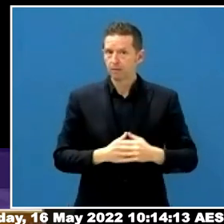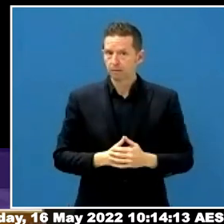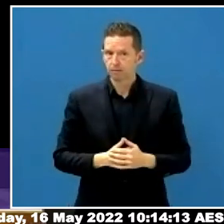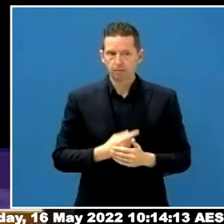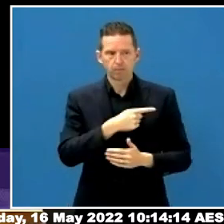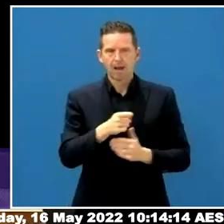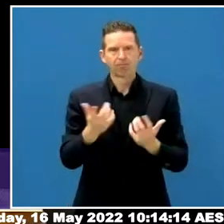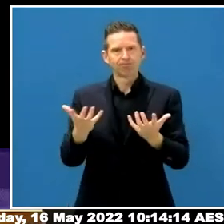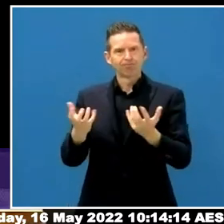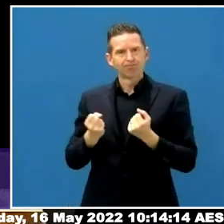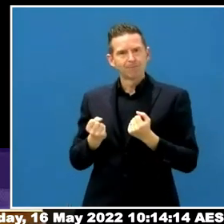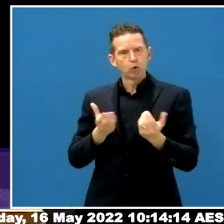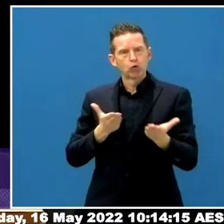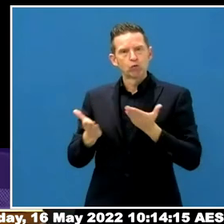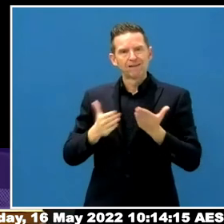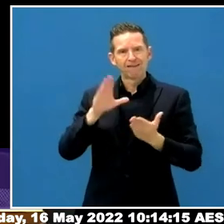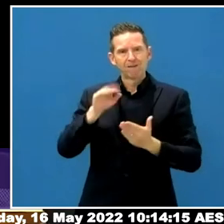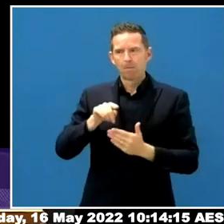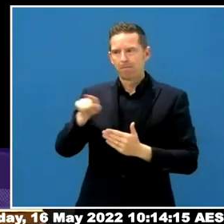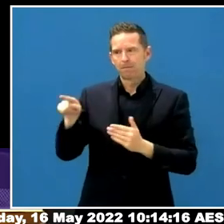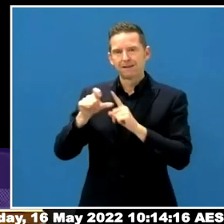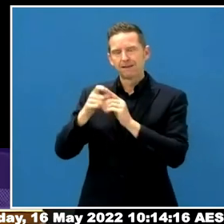services from a disability service provider.